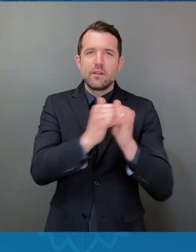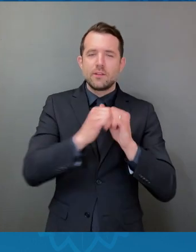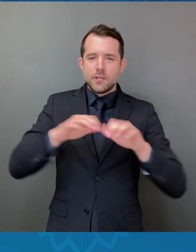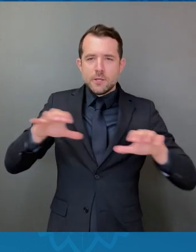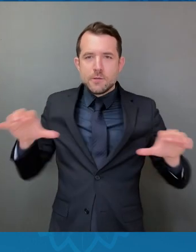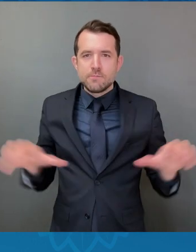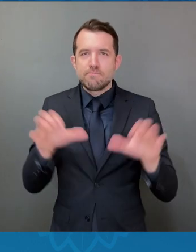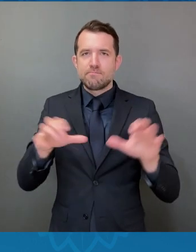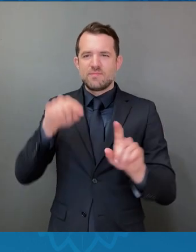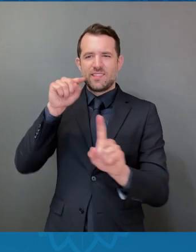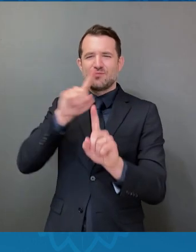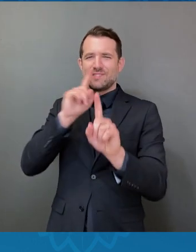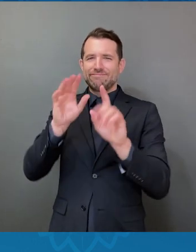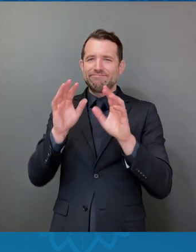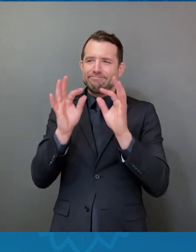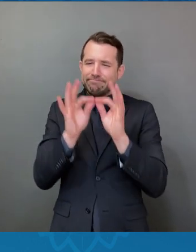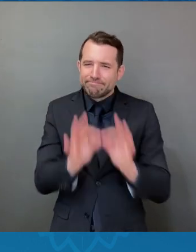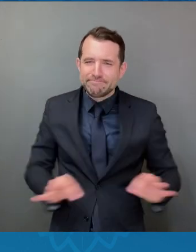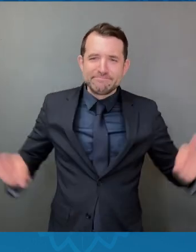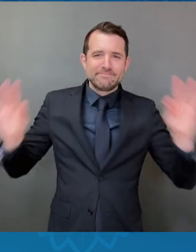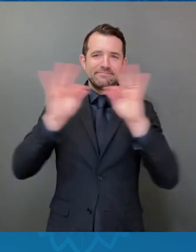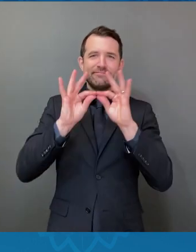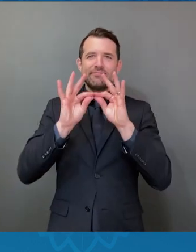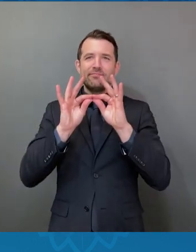So today we are joined by members of our administration